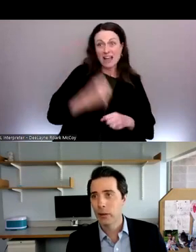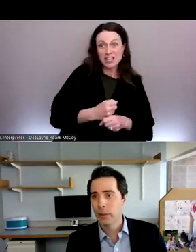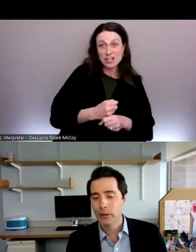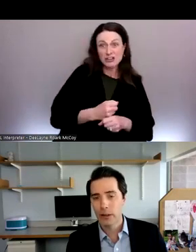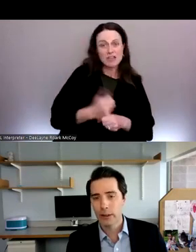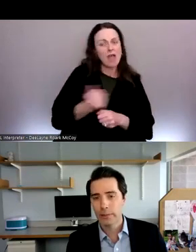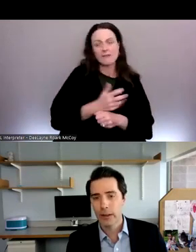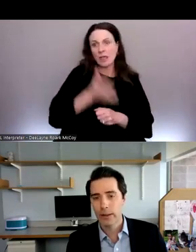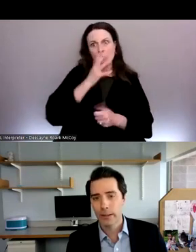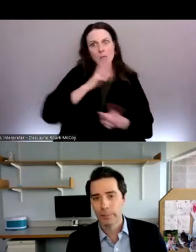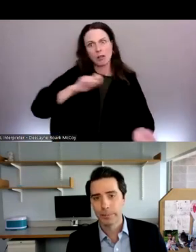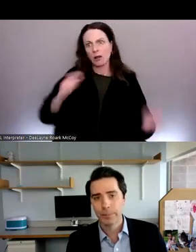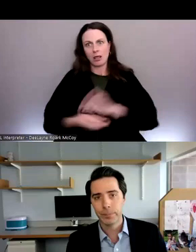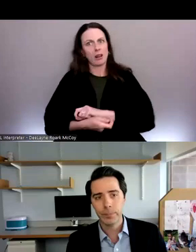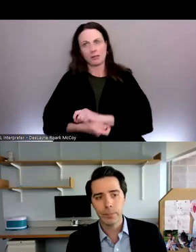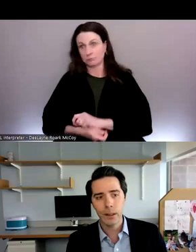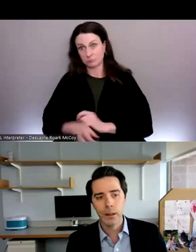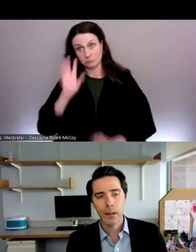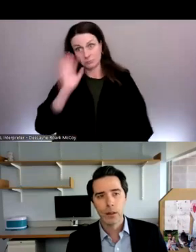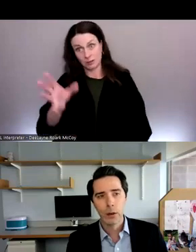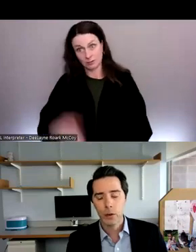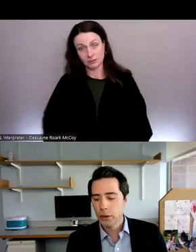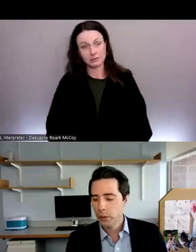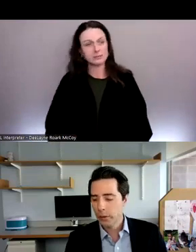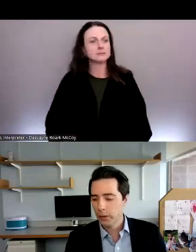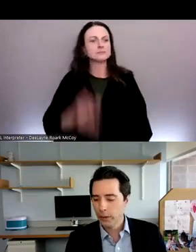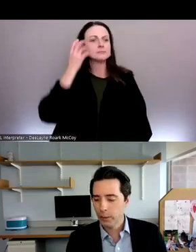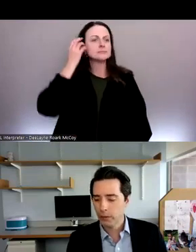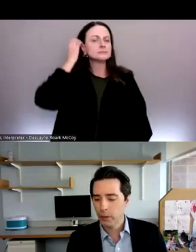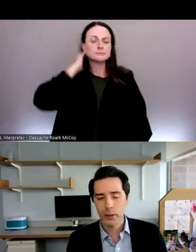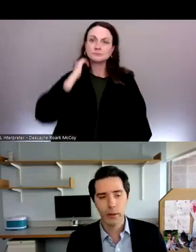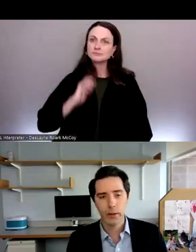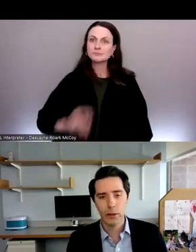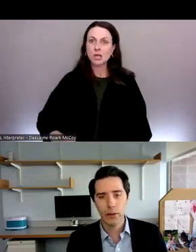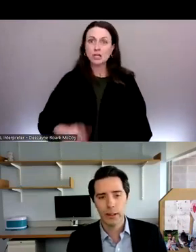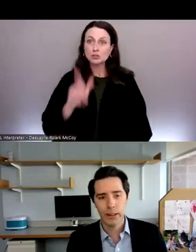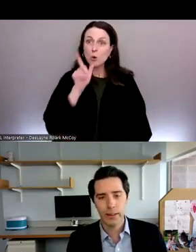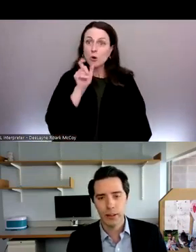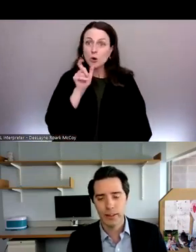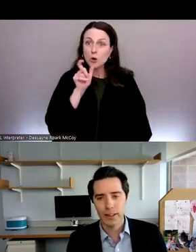really going to be changing I think